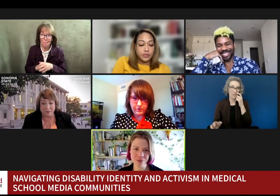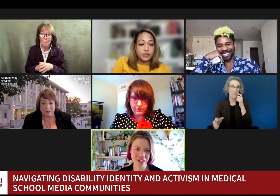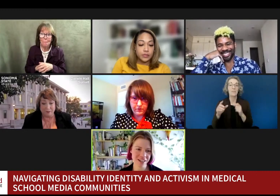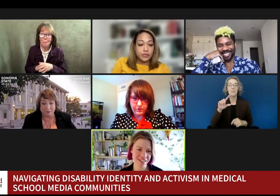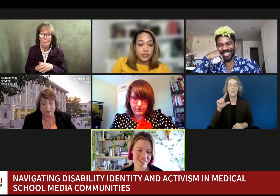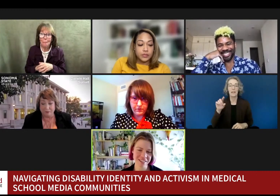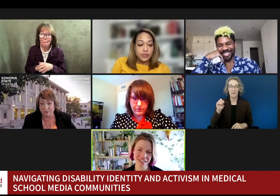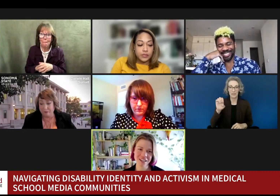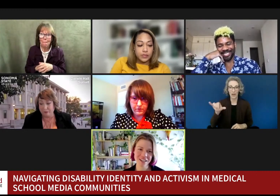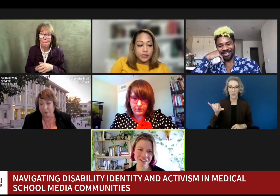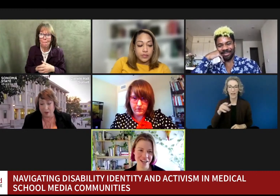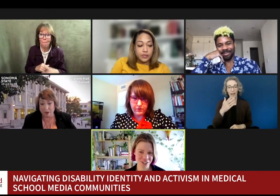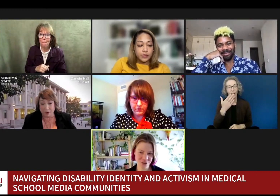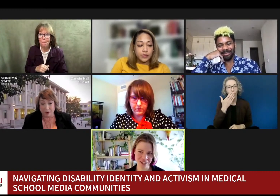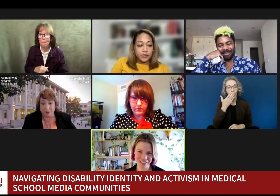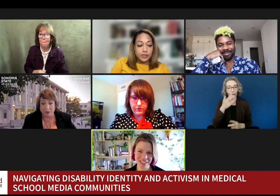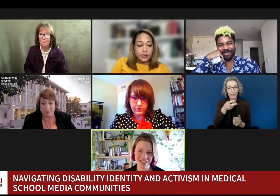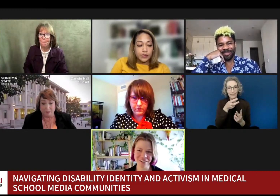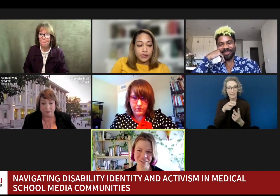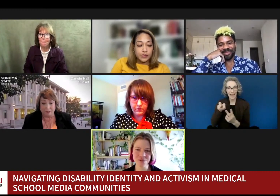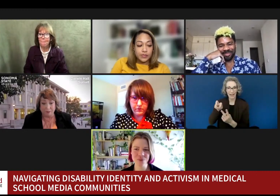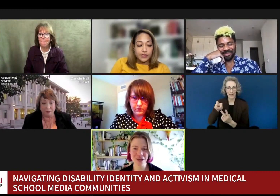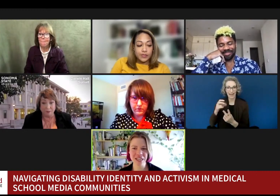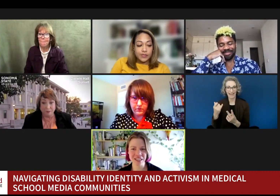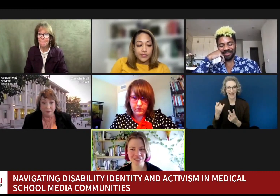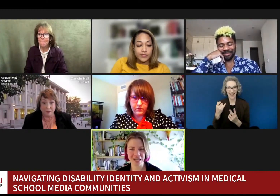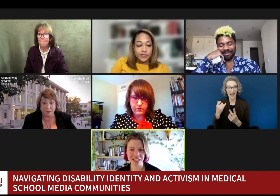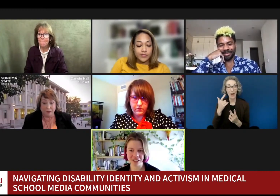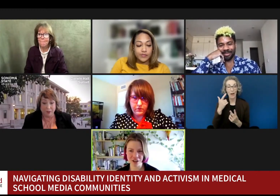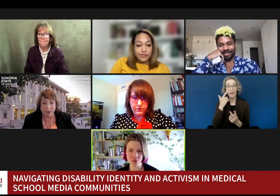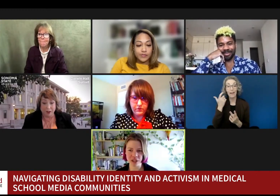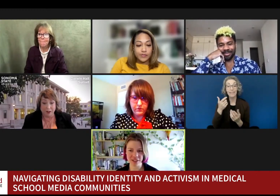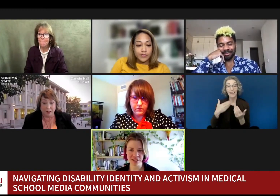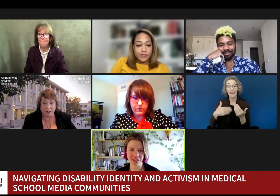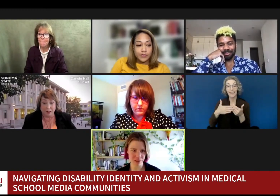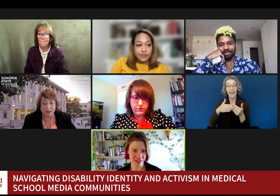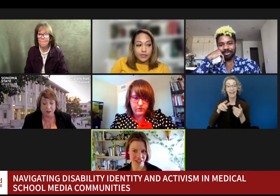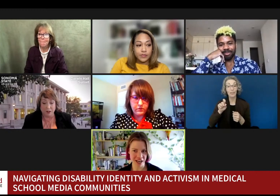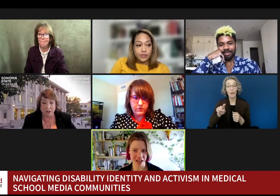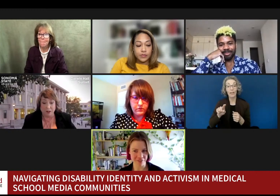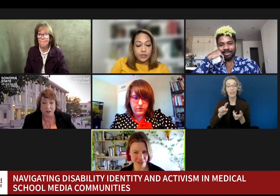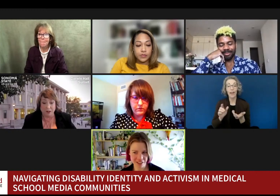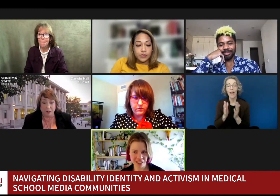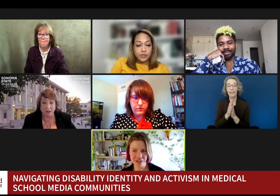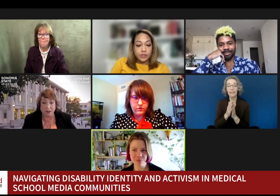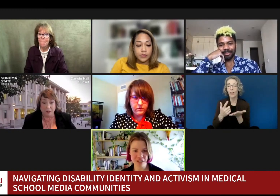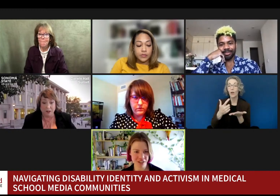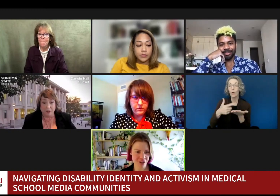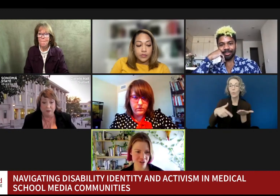Because the next question is asking what disability advocacy means to you.